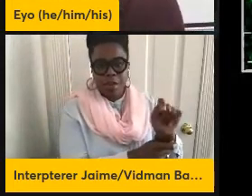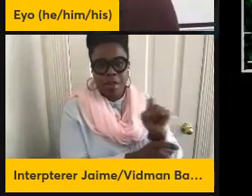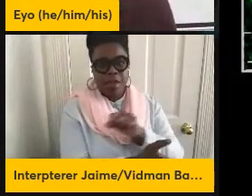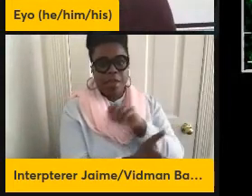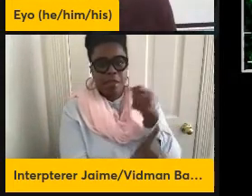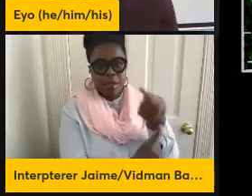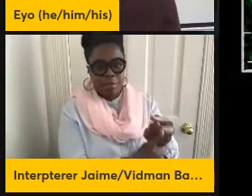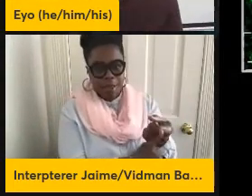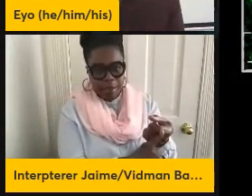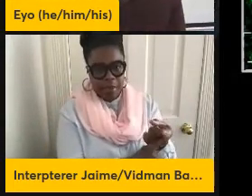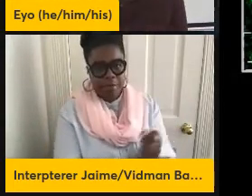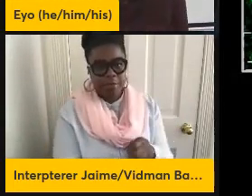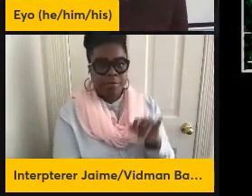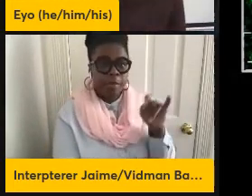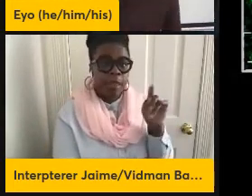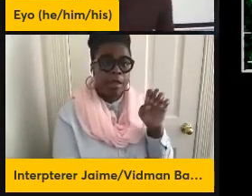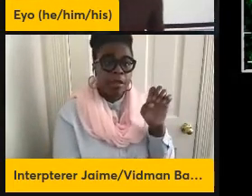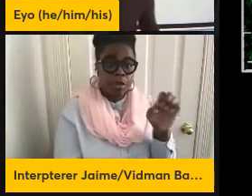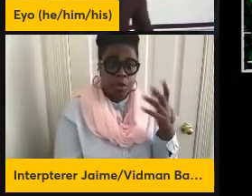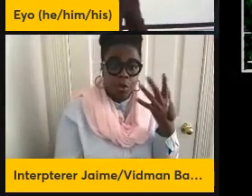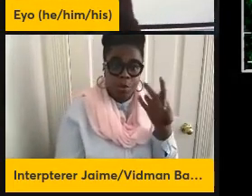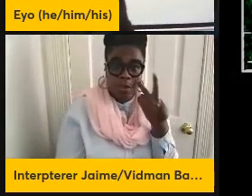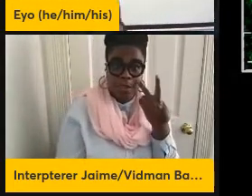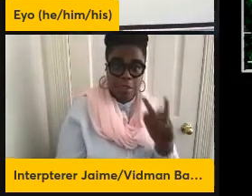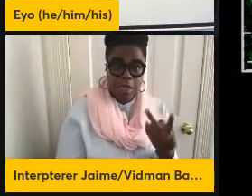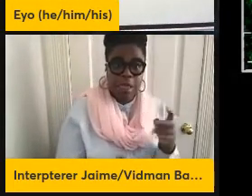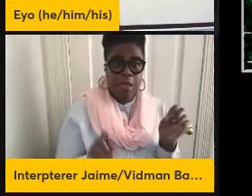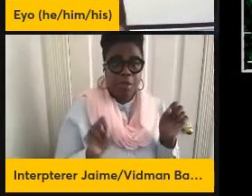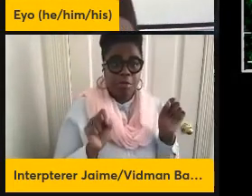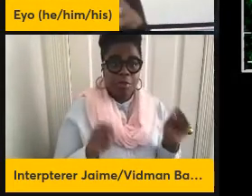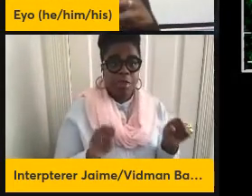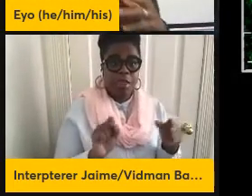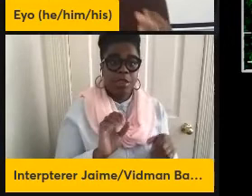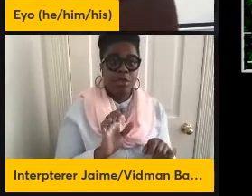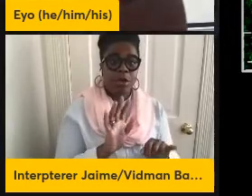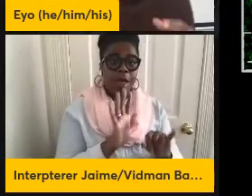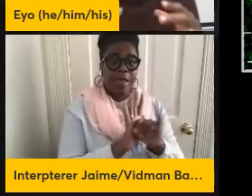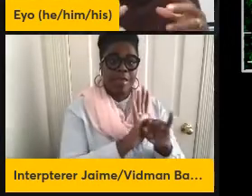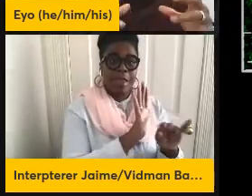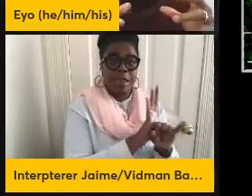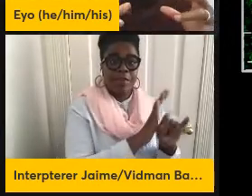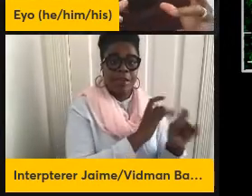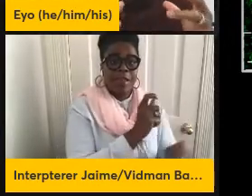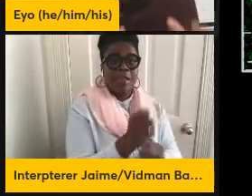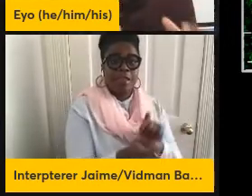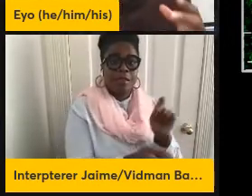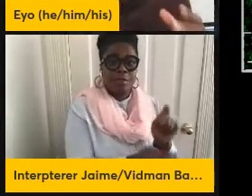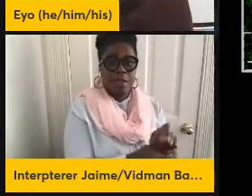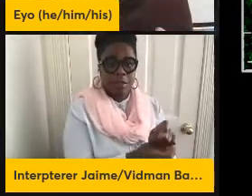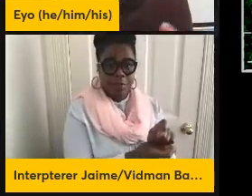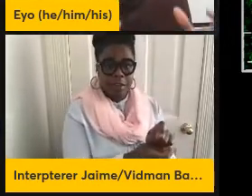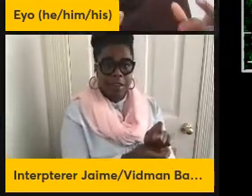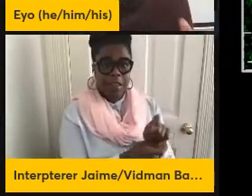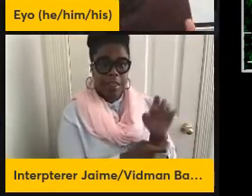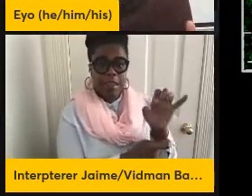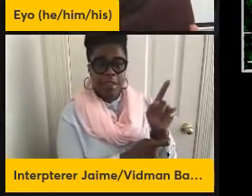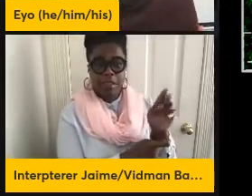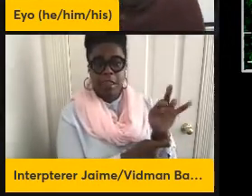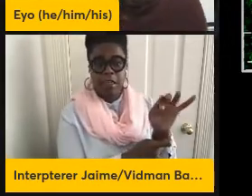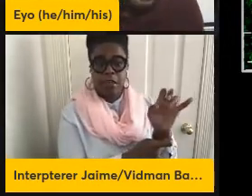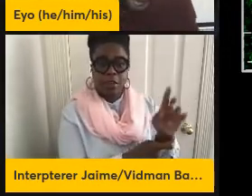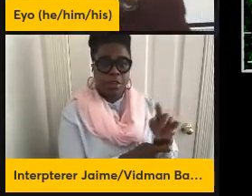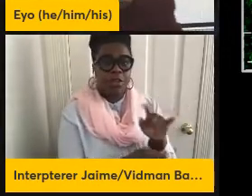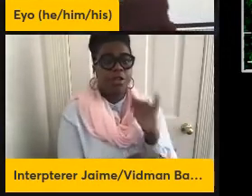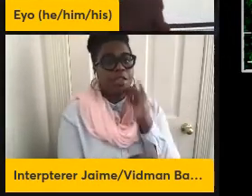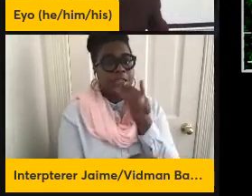What you're wanting to look at was also potentially identify specific cellular defects in the microglia, since behavior is